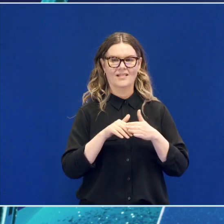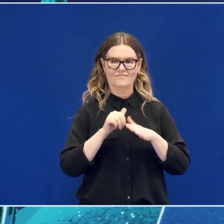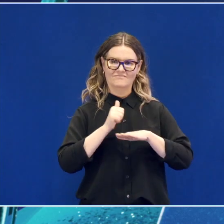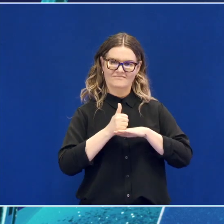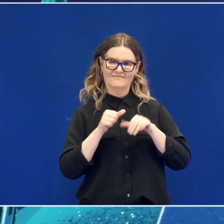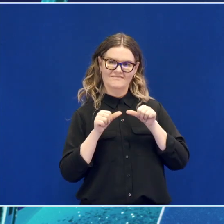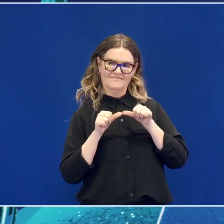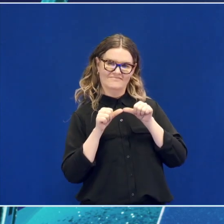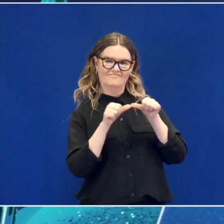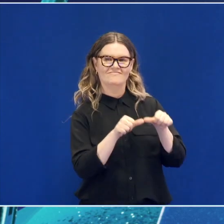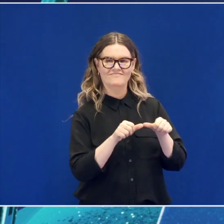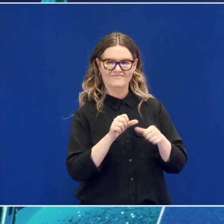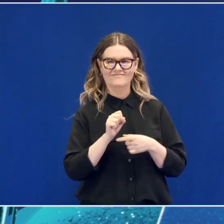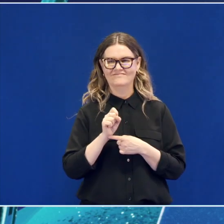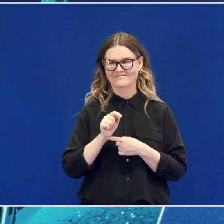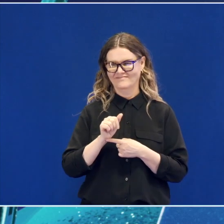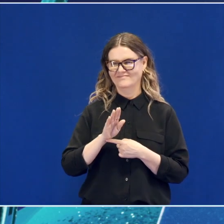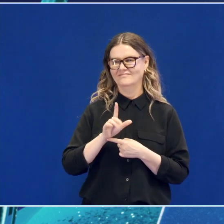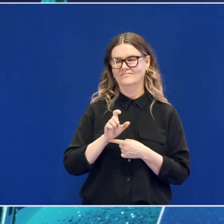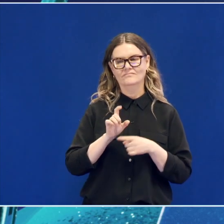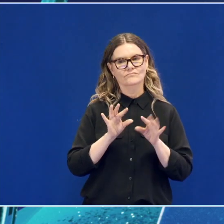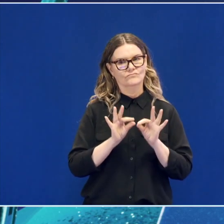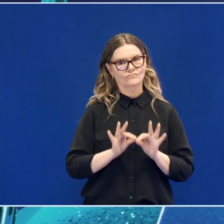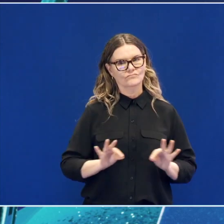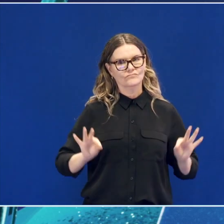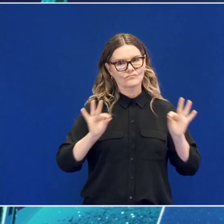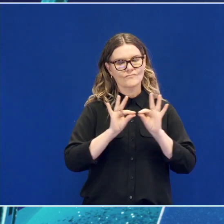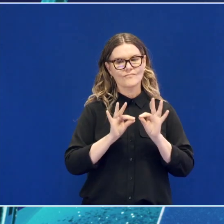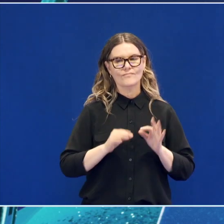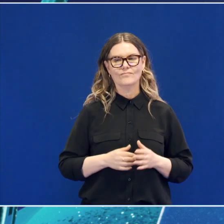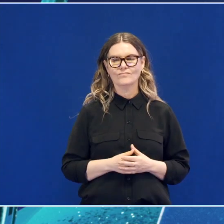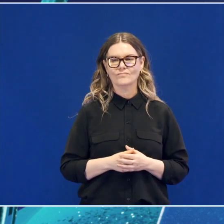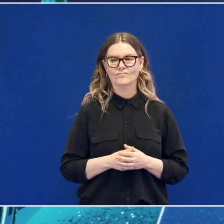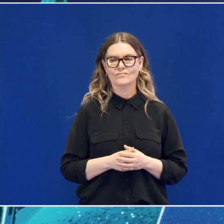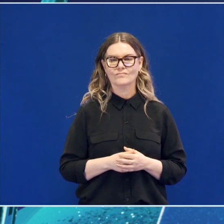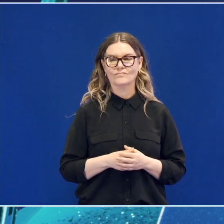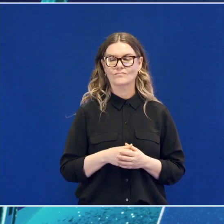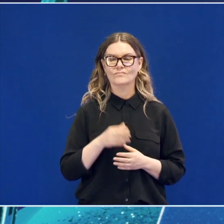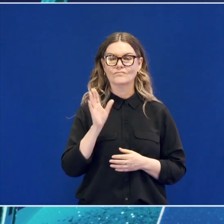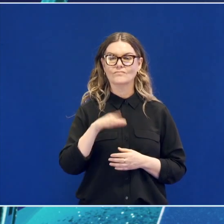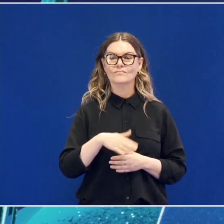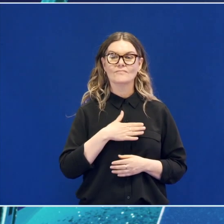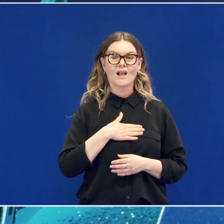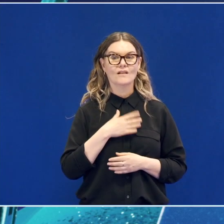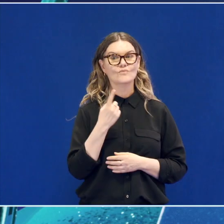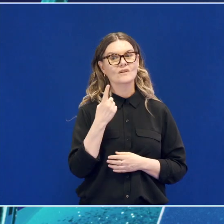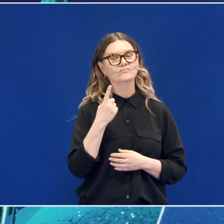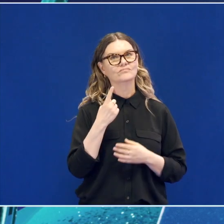And in doing that, one thing that I value is how to use technology to do that.